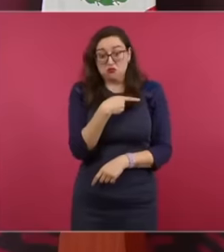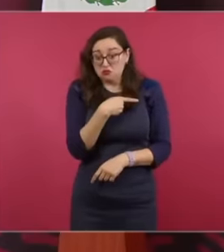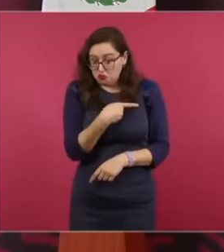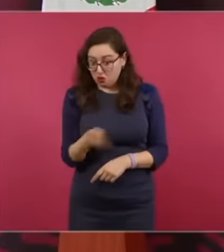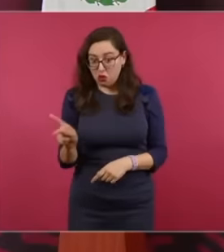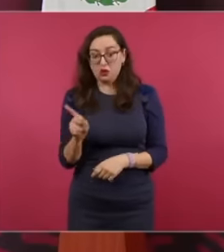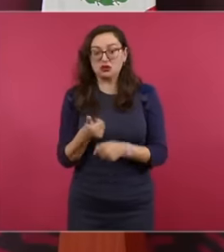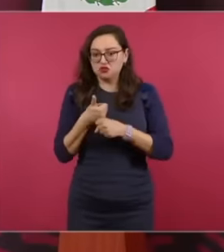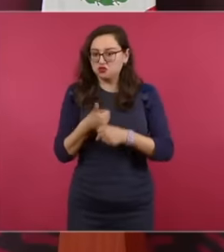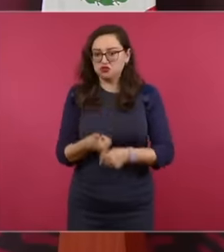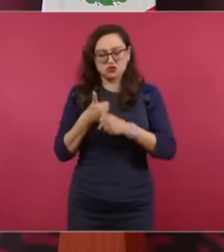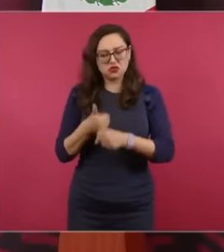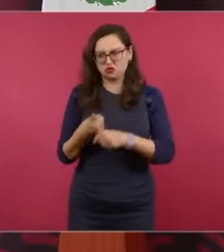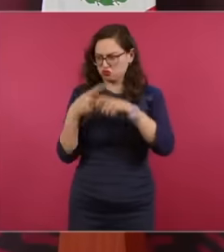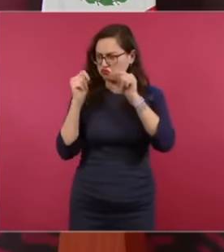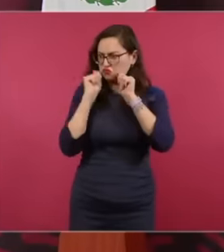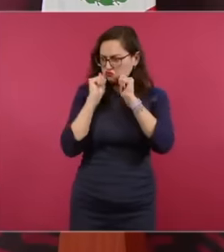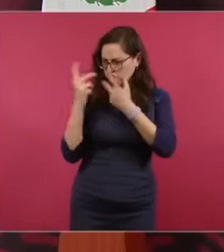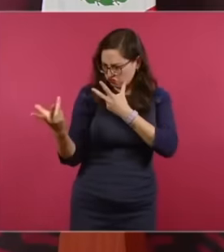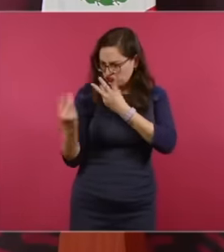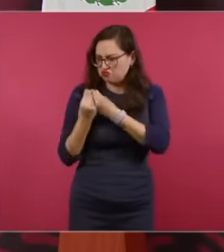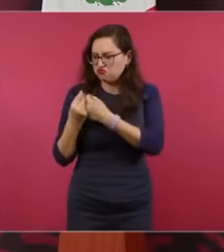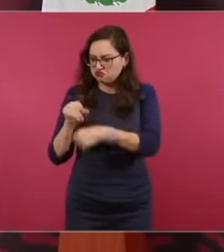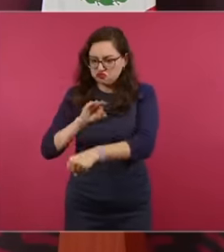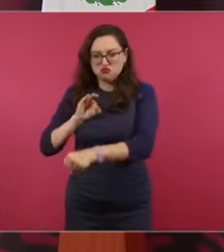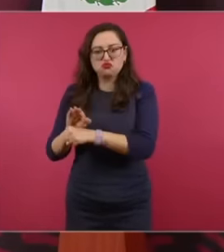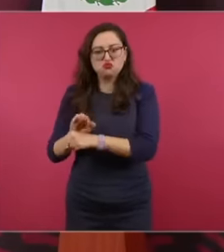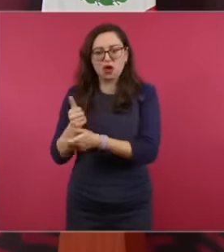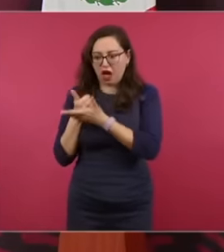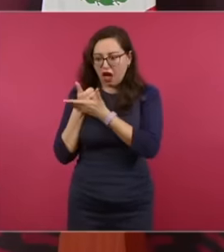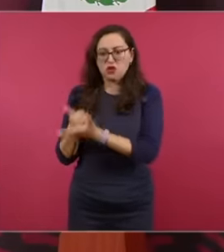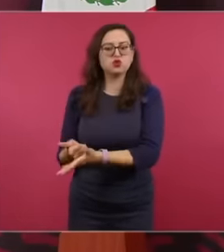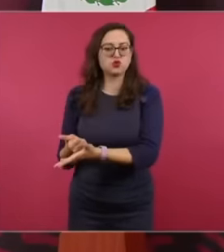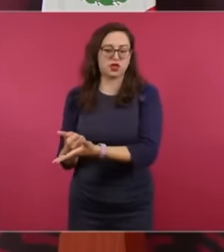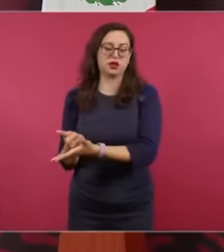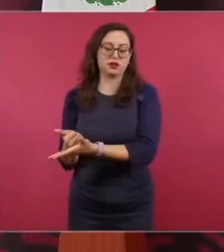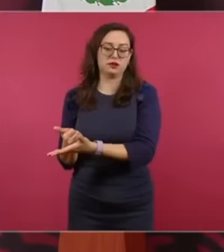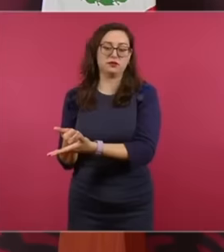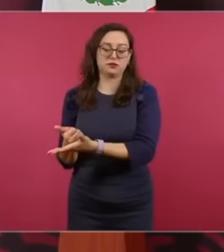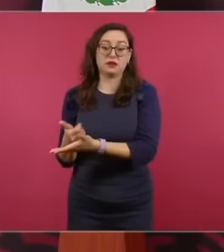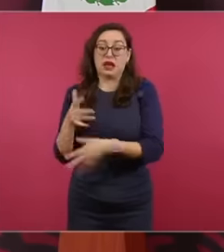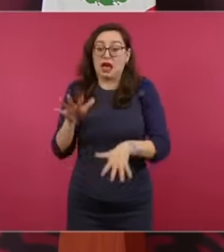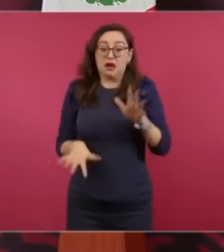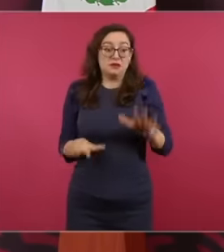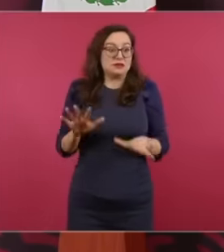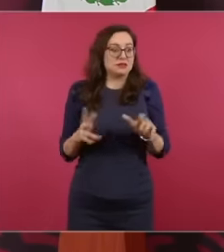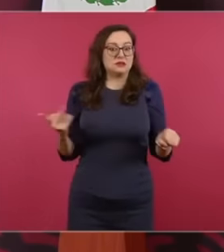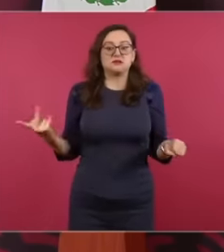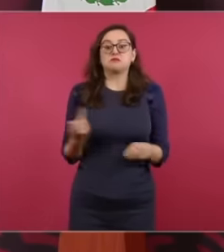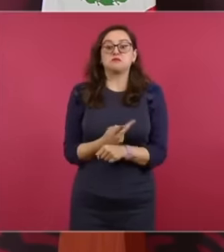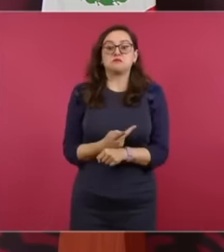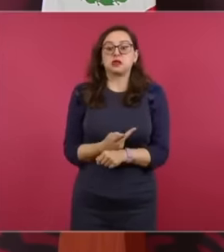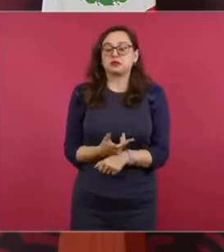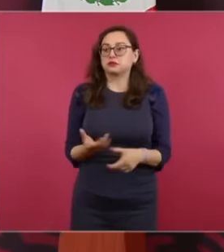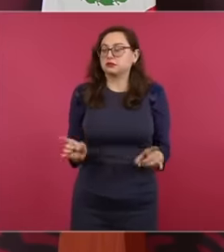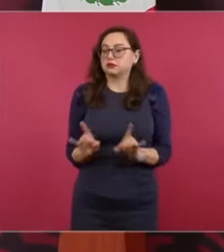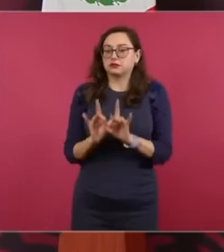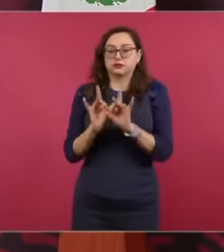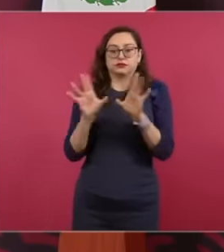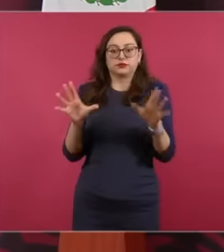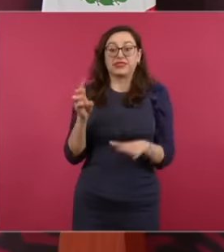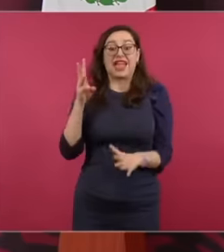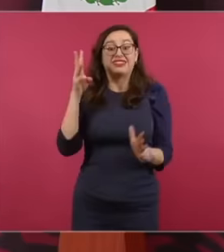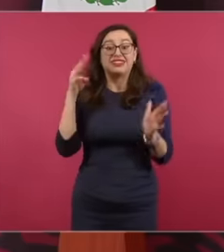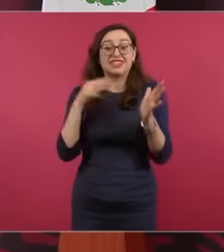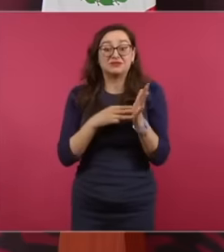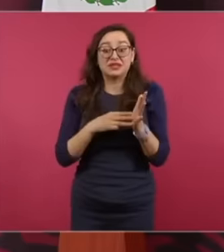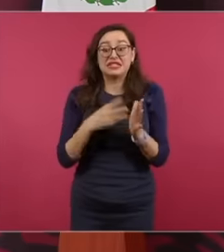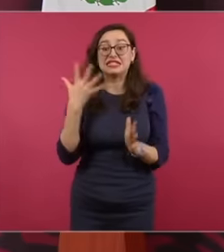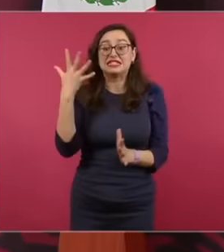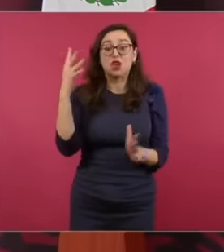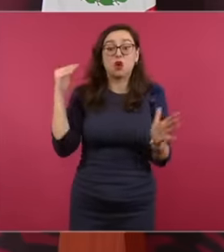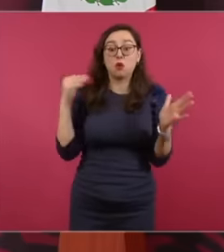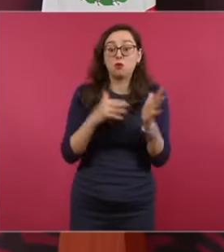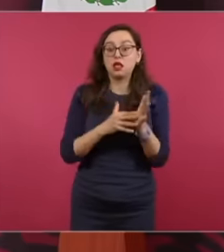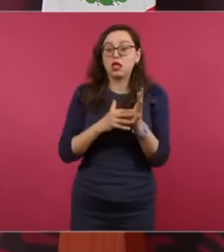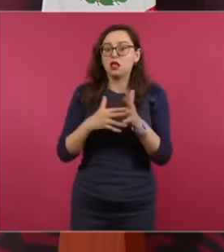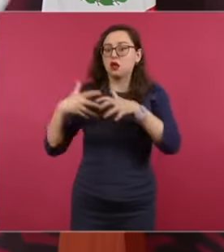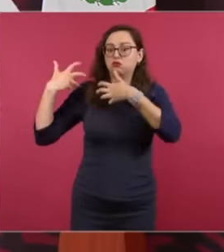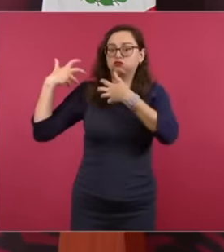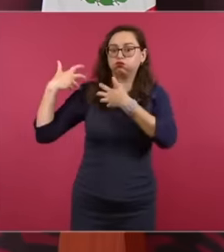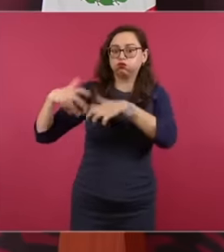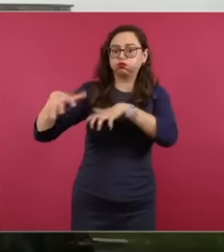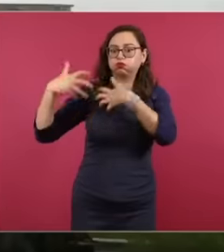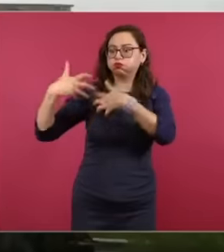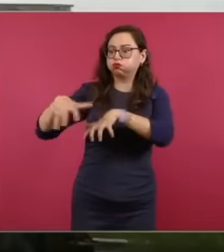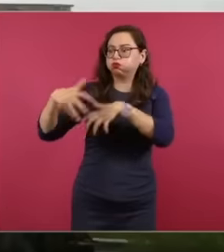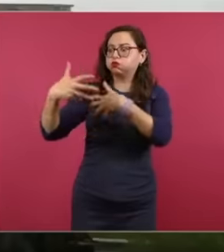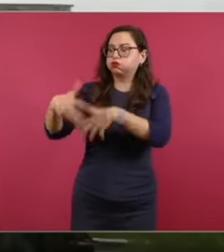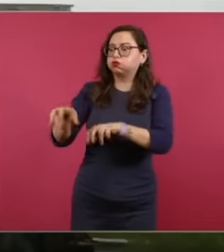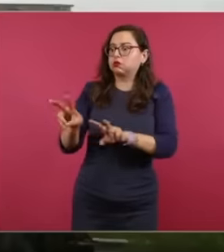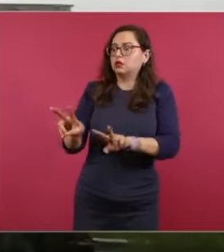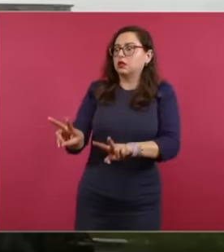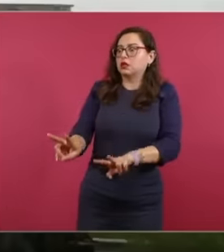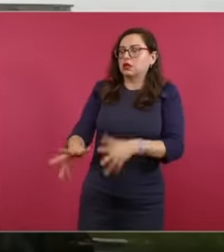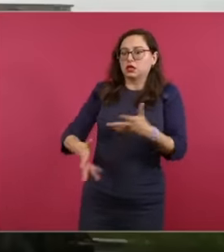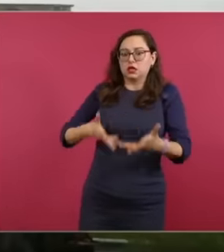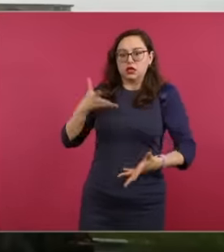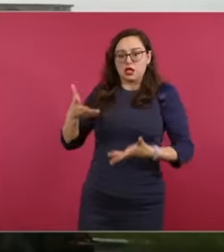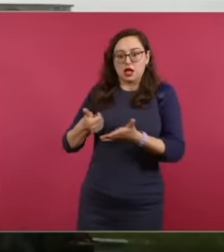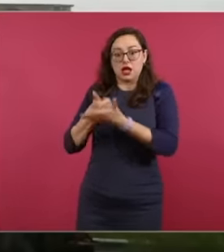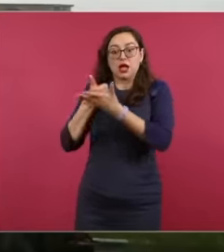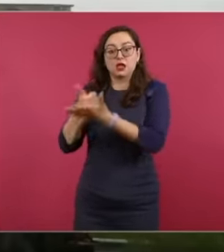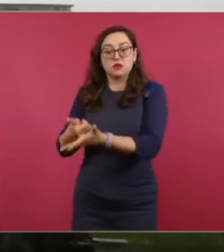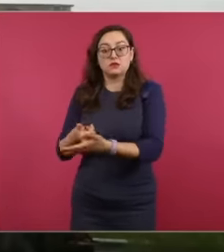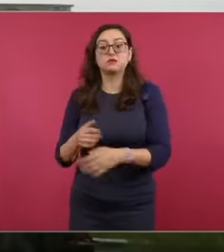occasions when 3000 5000 arrive in a town but the problem is who takes care of the migrants of the